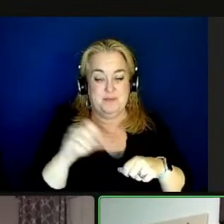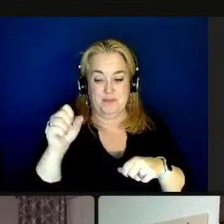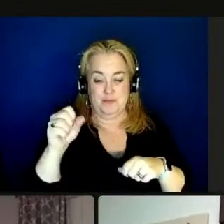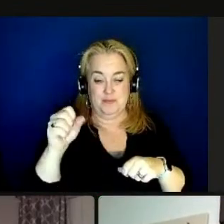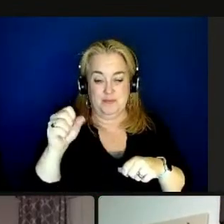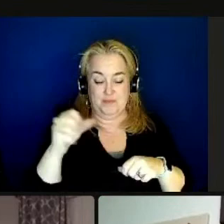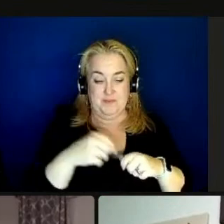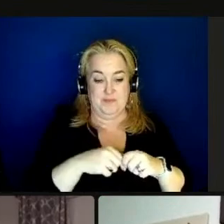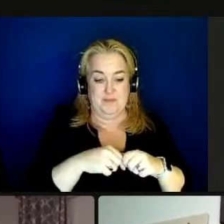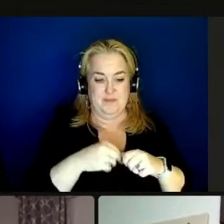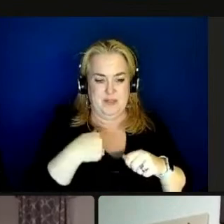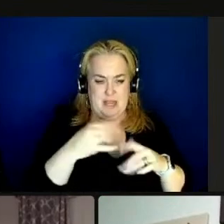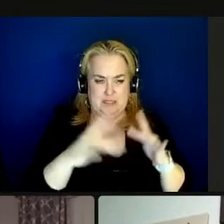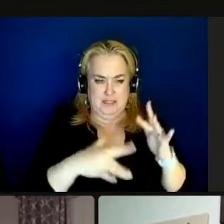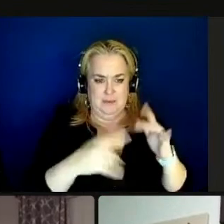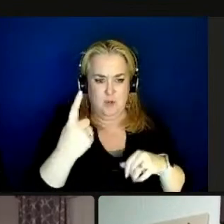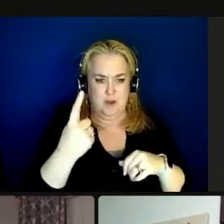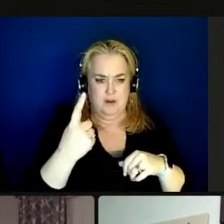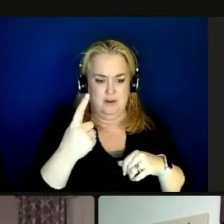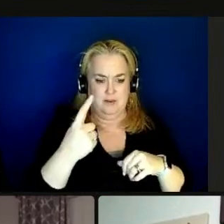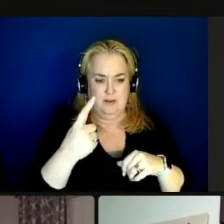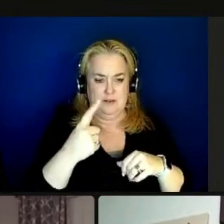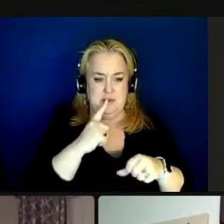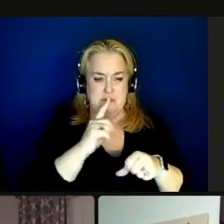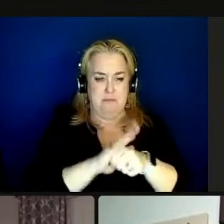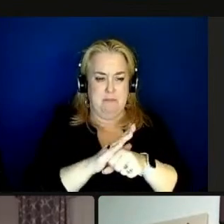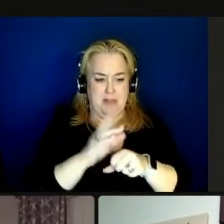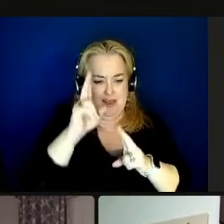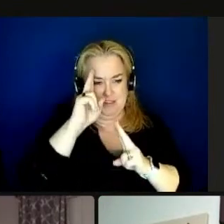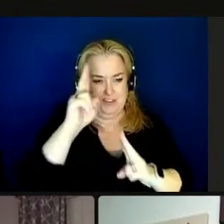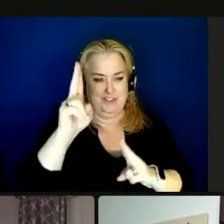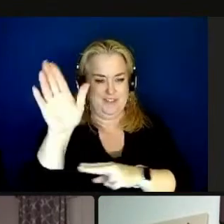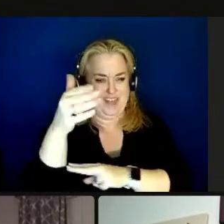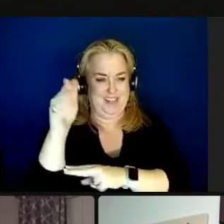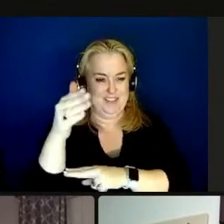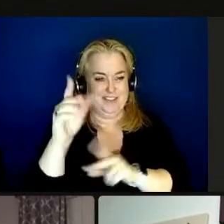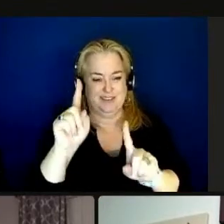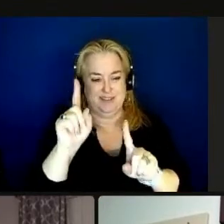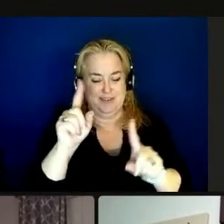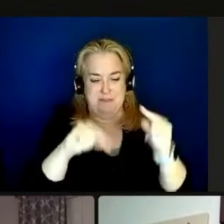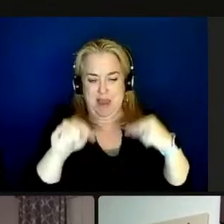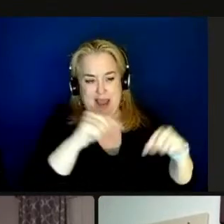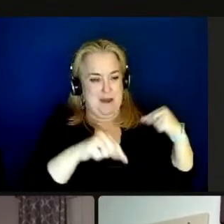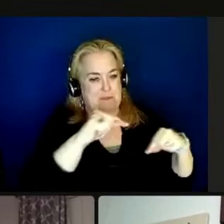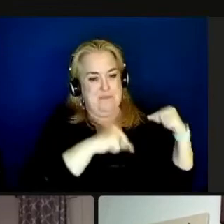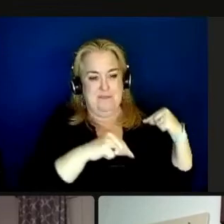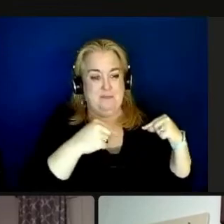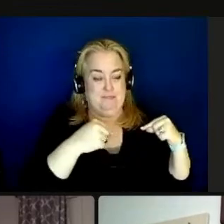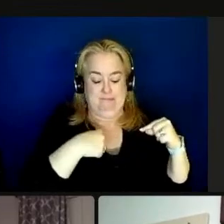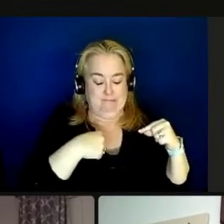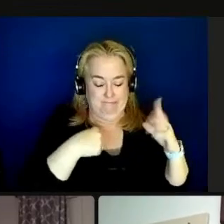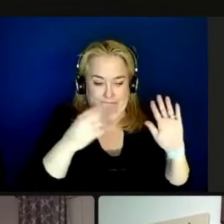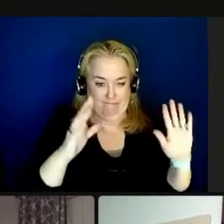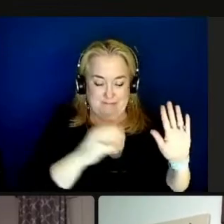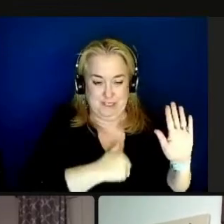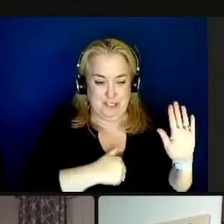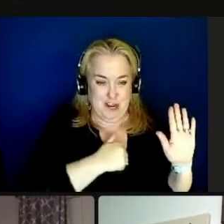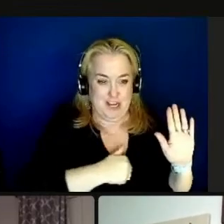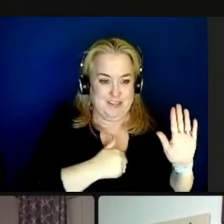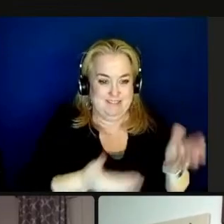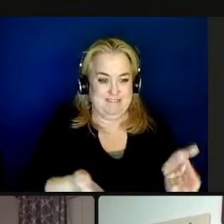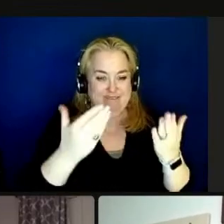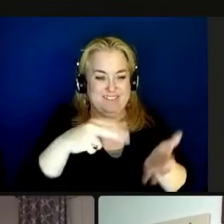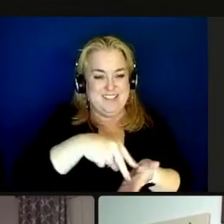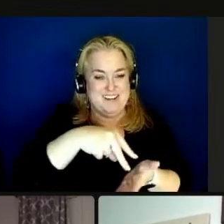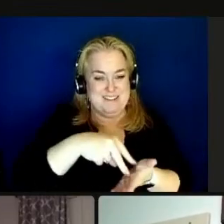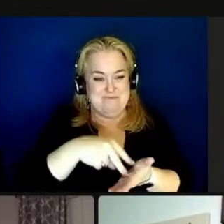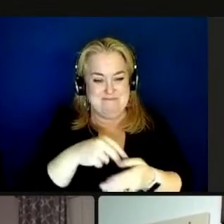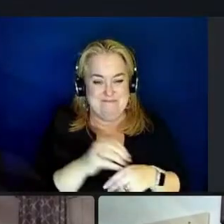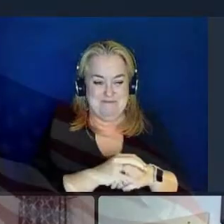COUNCILOR BERNIE I I PEOPLE ARE